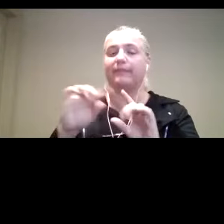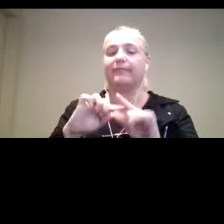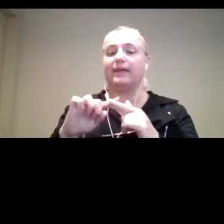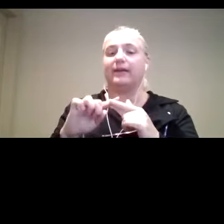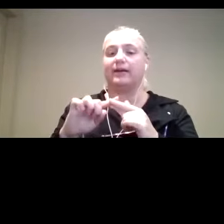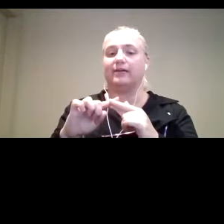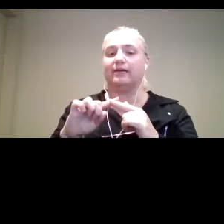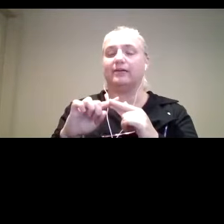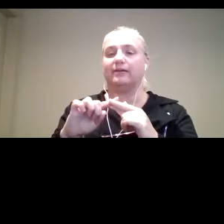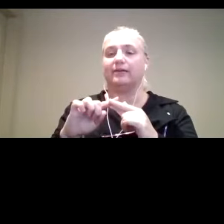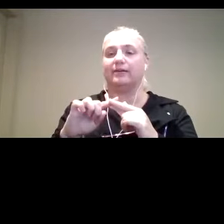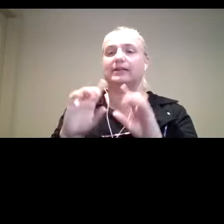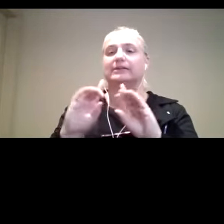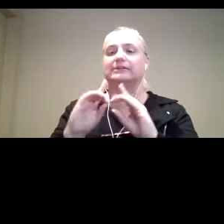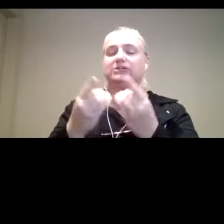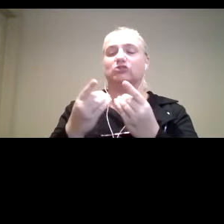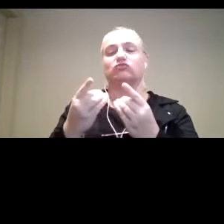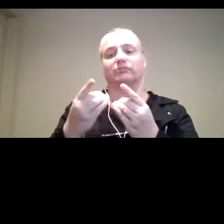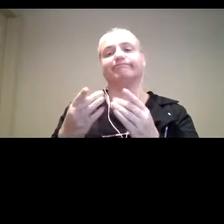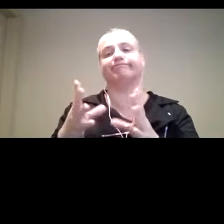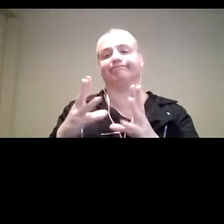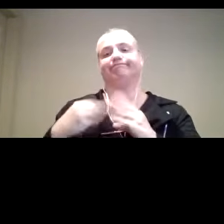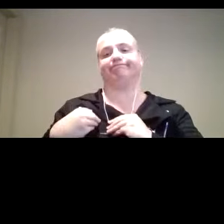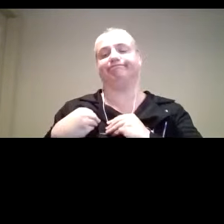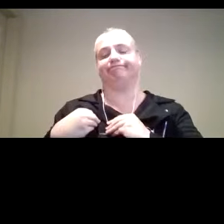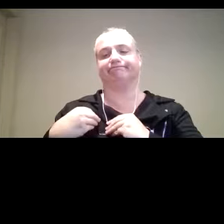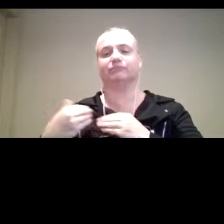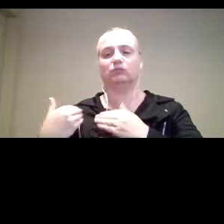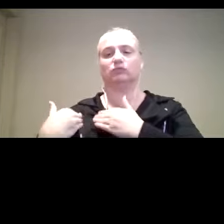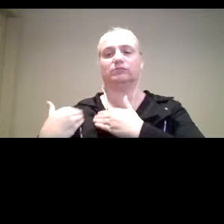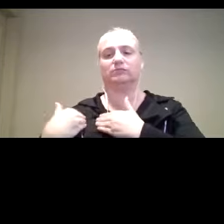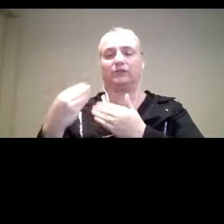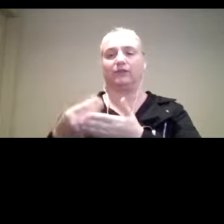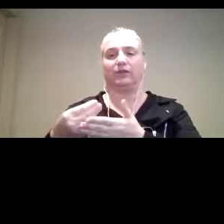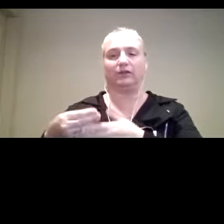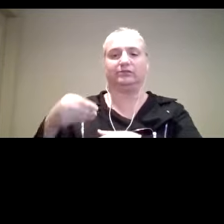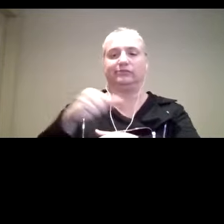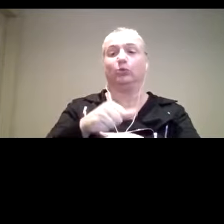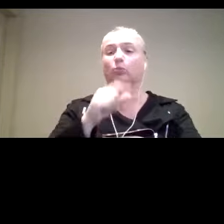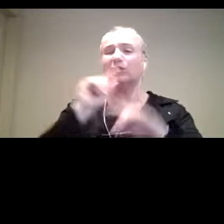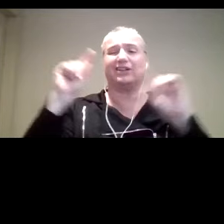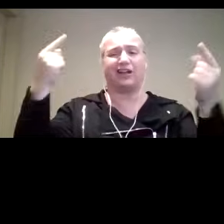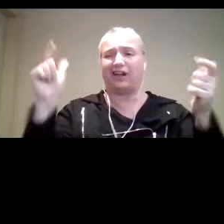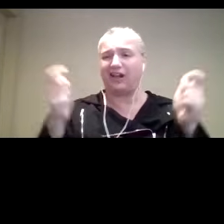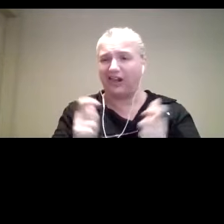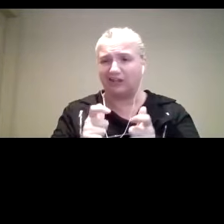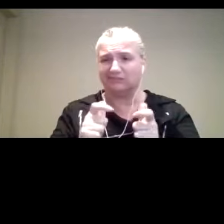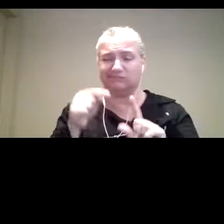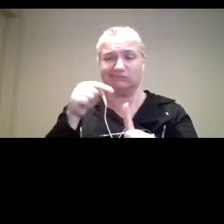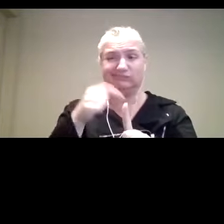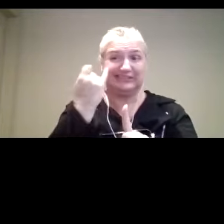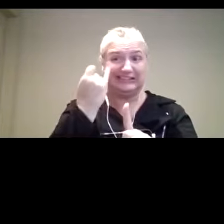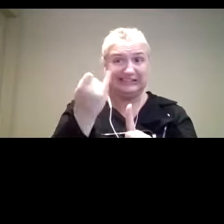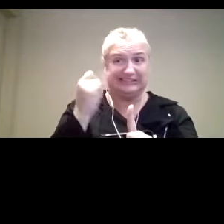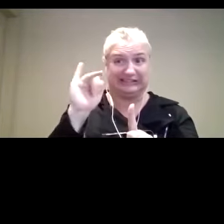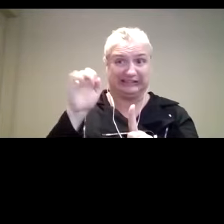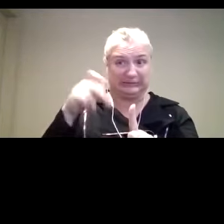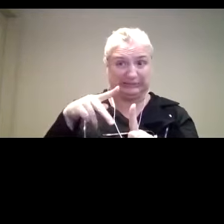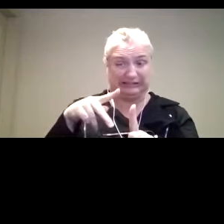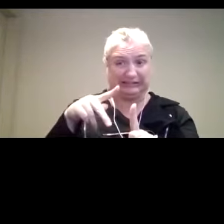the costs of those placements. So, just basically to boil this all down, if the IEP team sits around the table